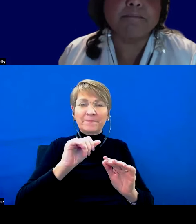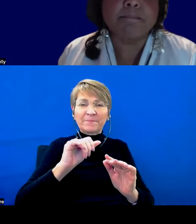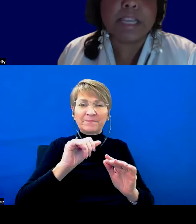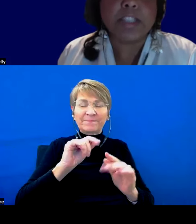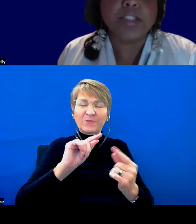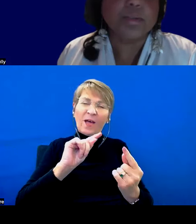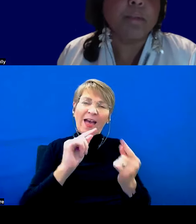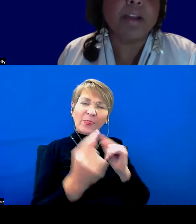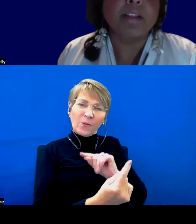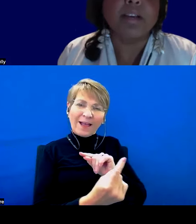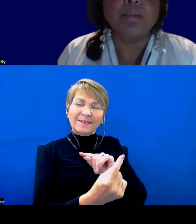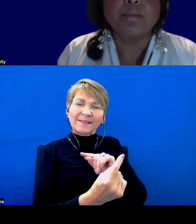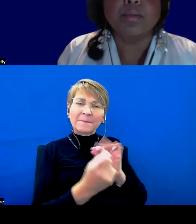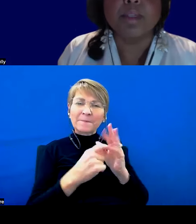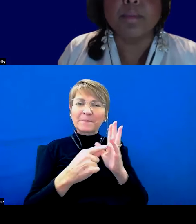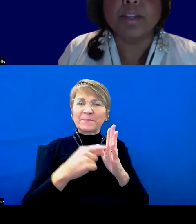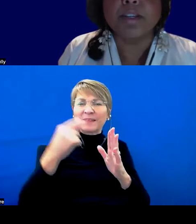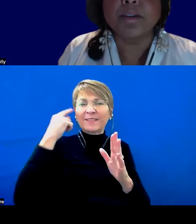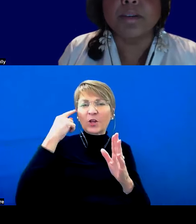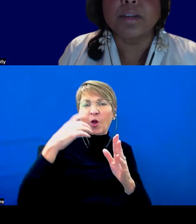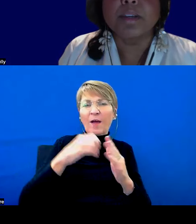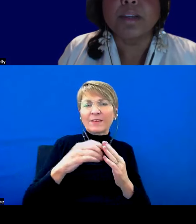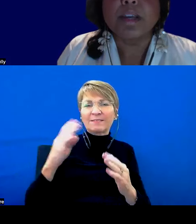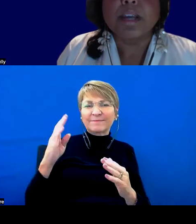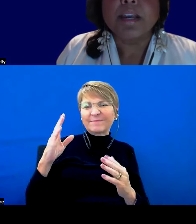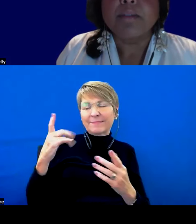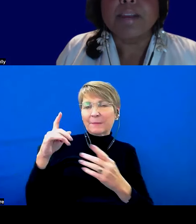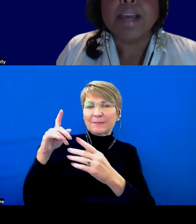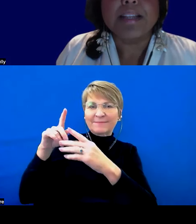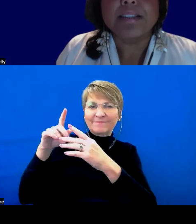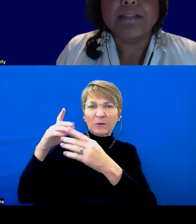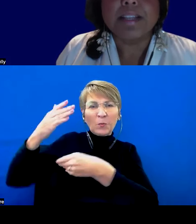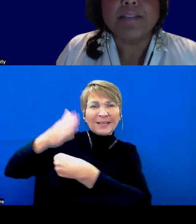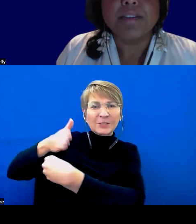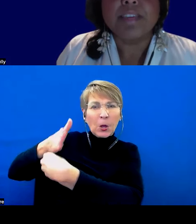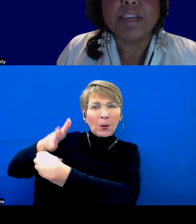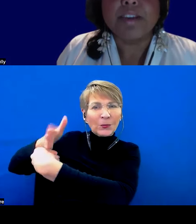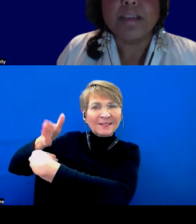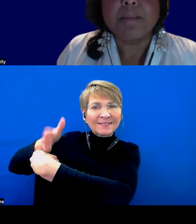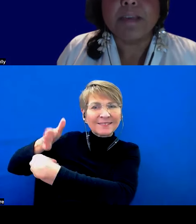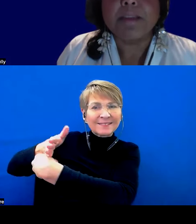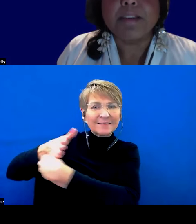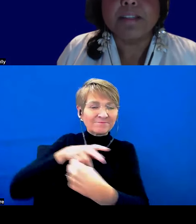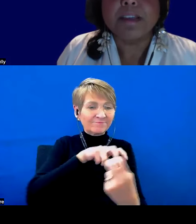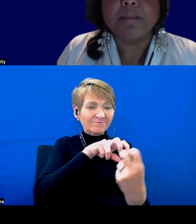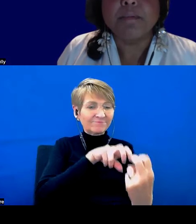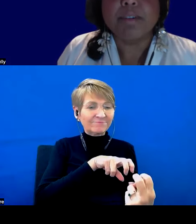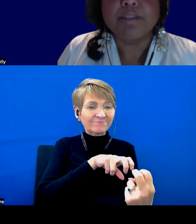next to or parallel with a window. Regardless of the level of hearing impairment, peripheral